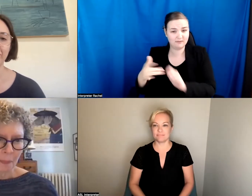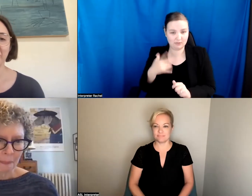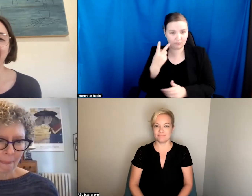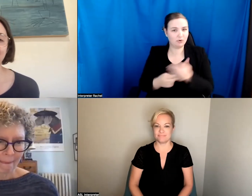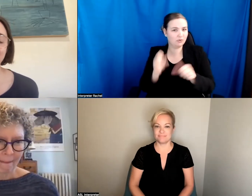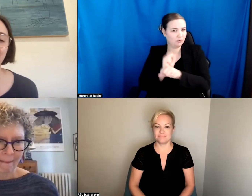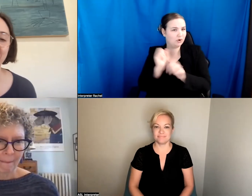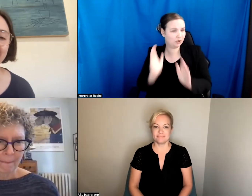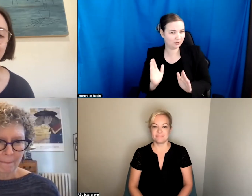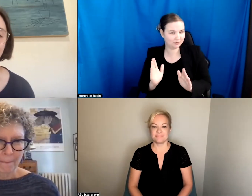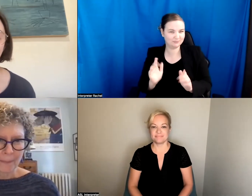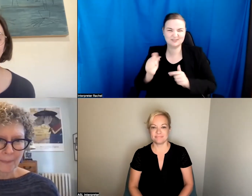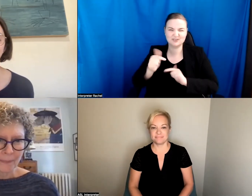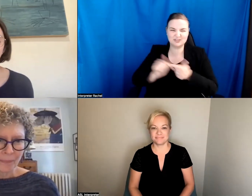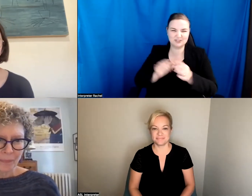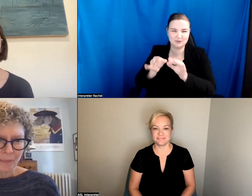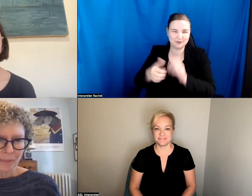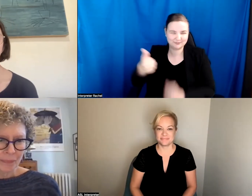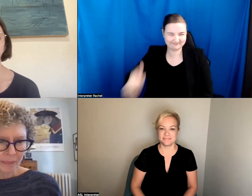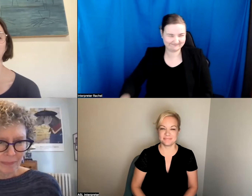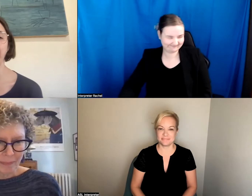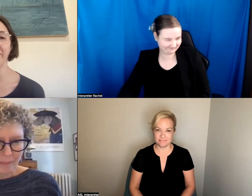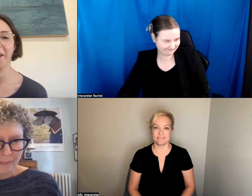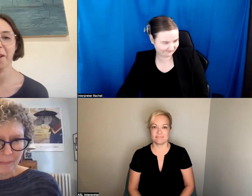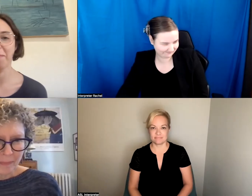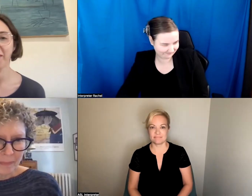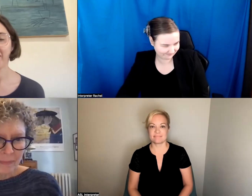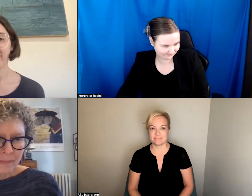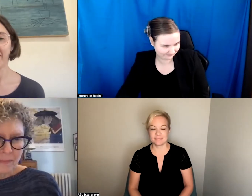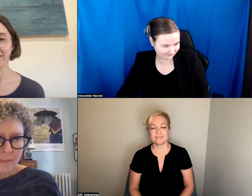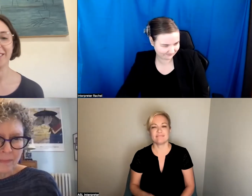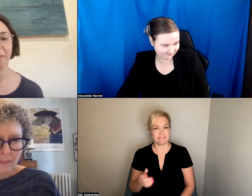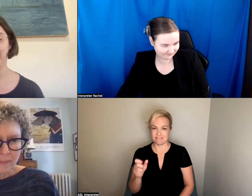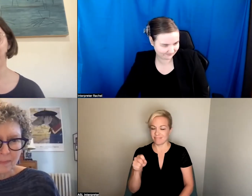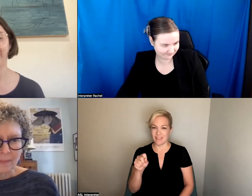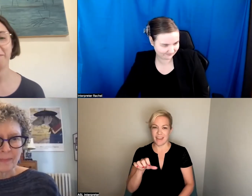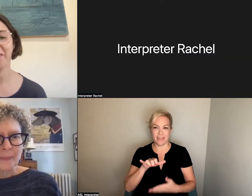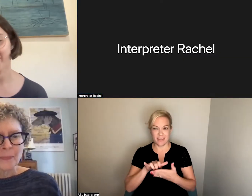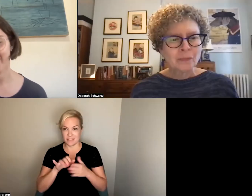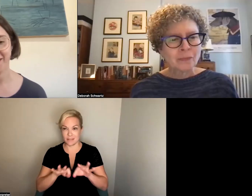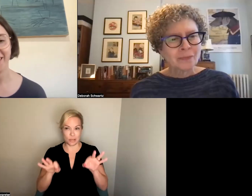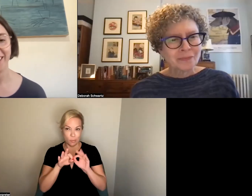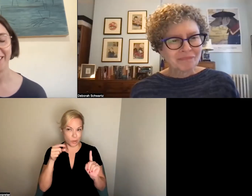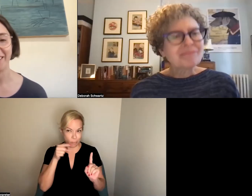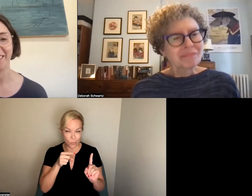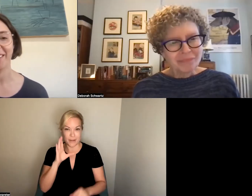Yeah definitely I think that's a really important point and something I mentioned as you said in